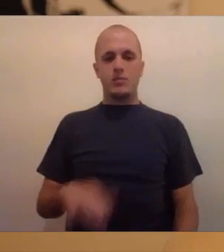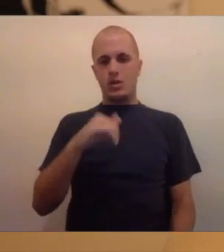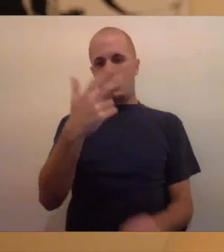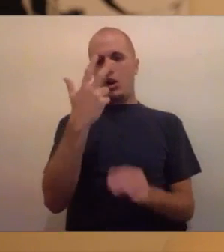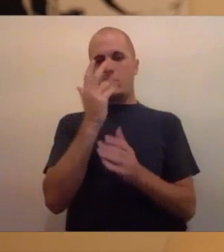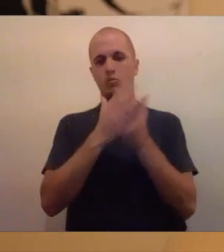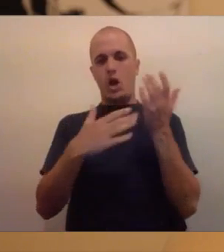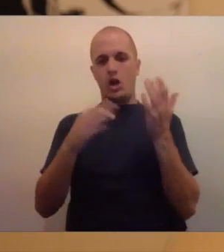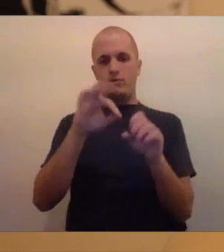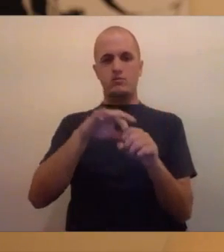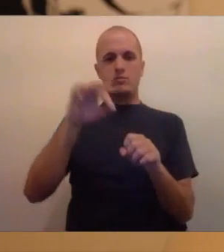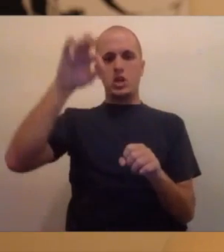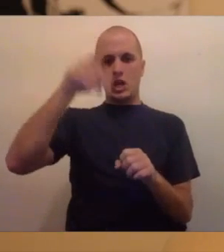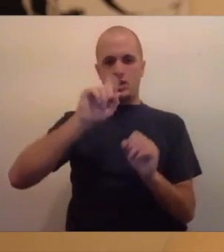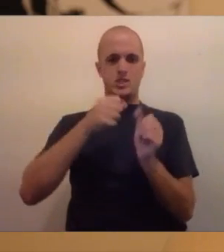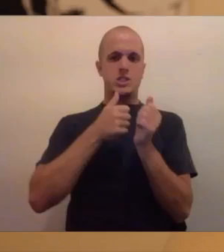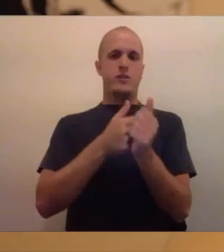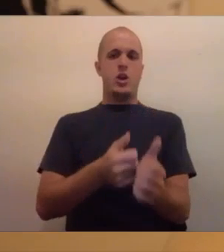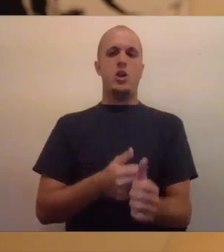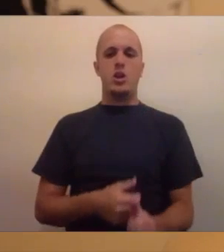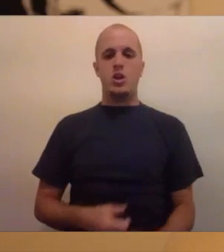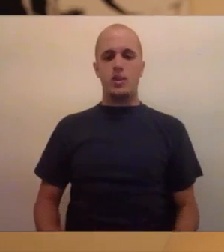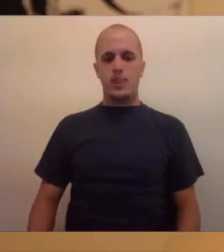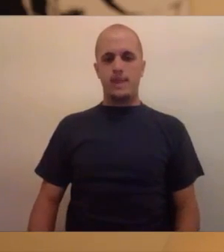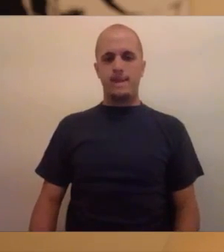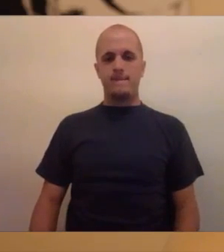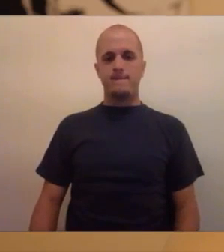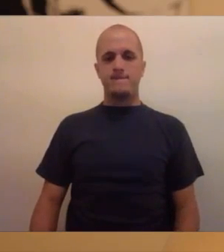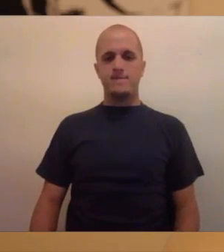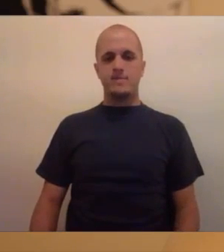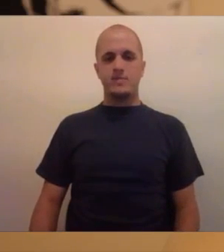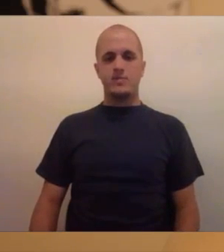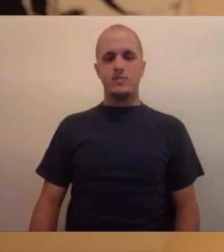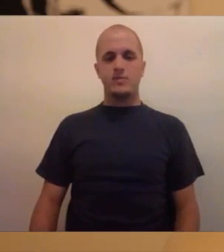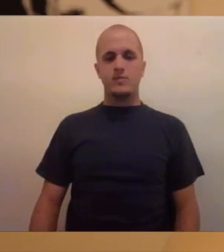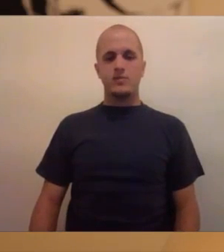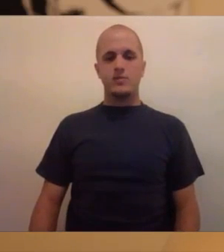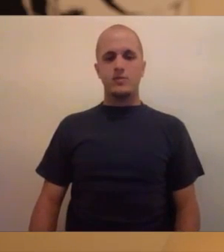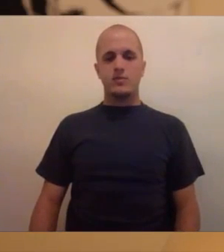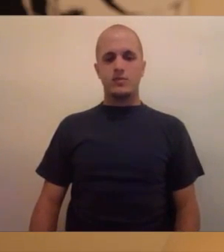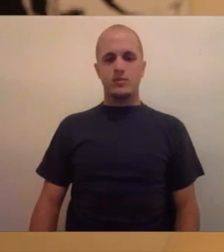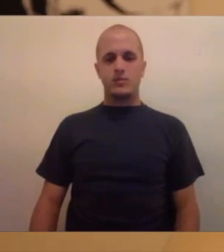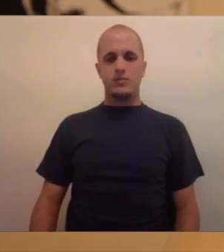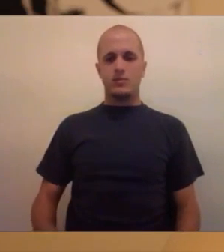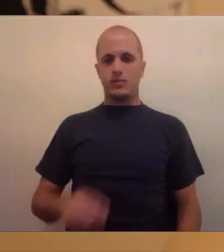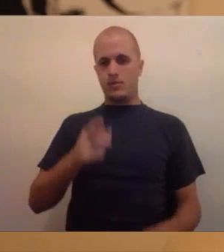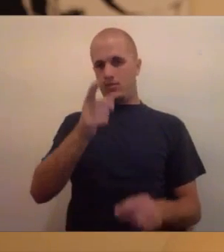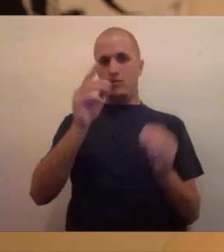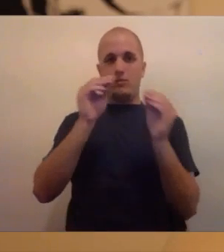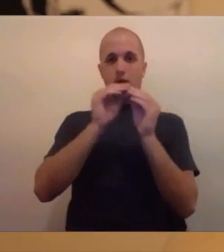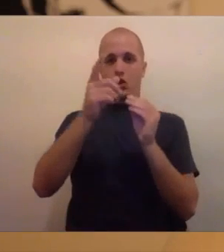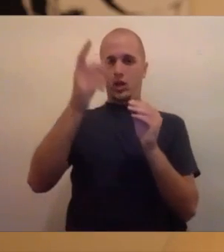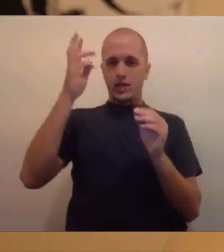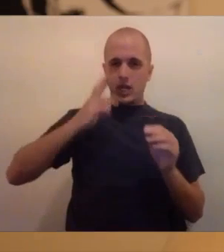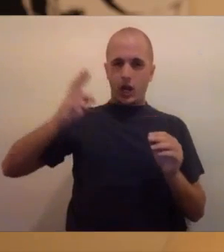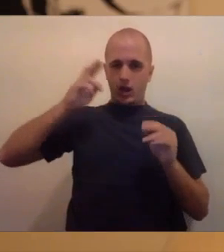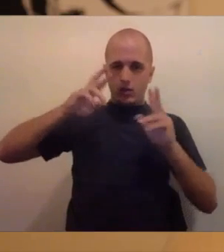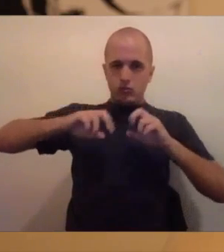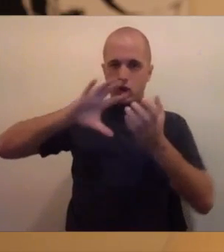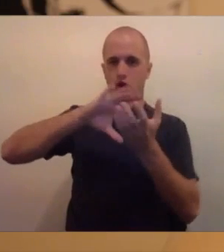It is a tapa. These are three parts of spirituality you can follow, and you can be more and more